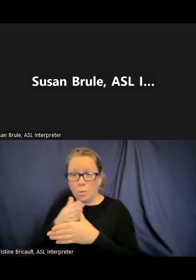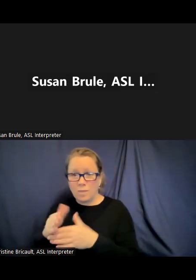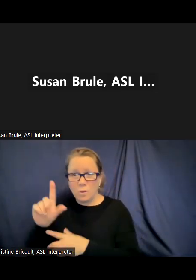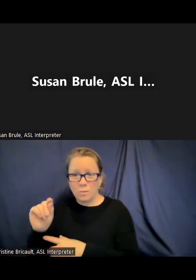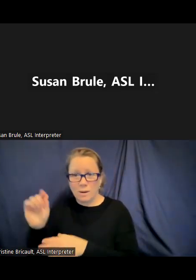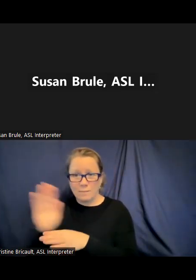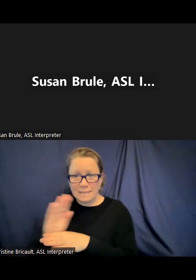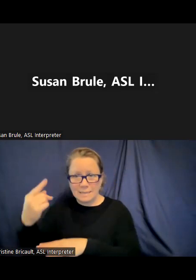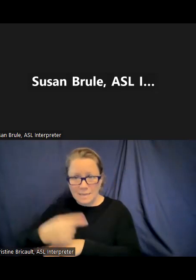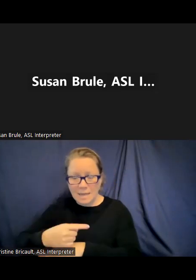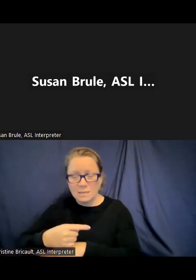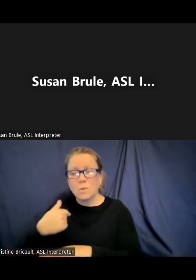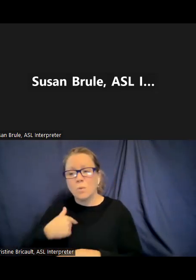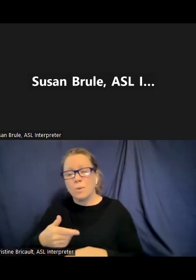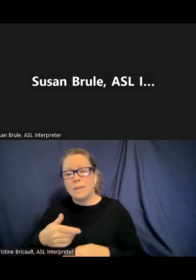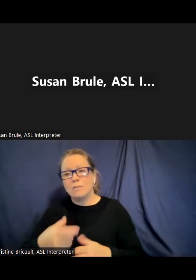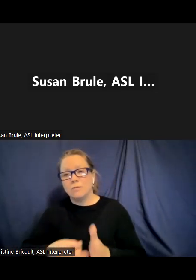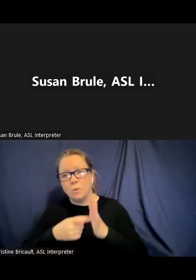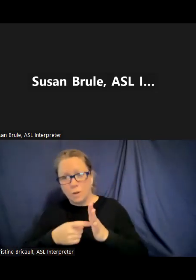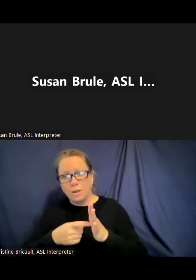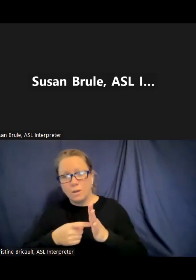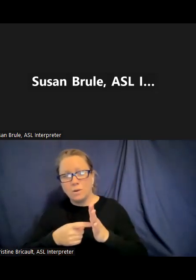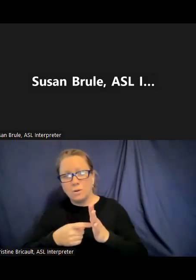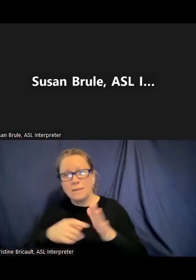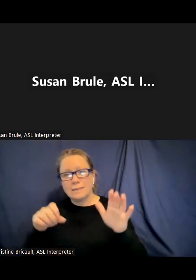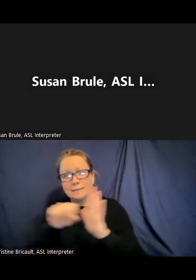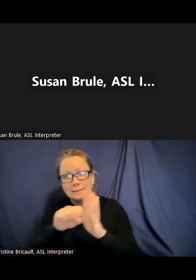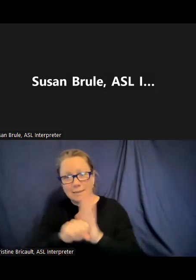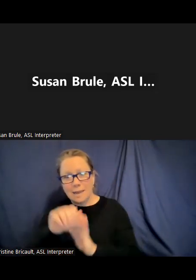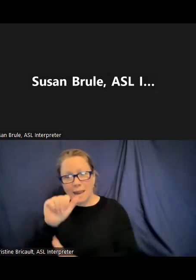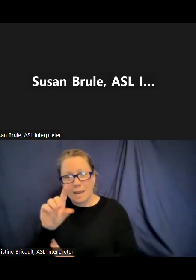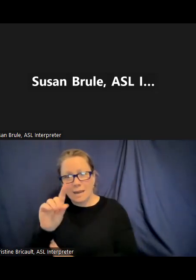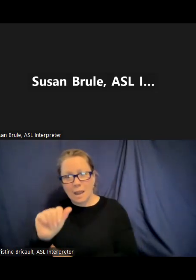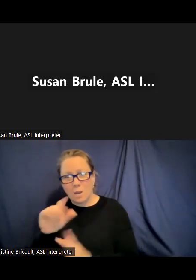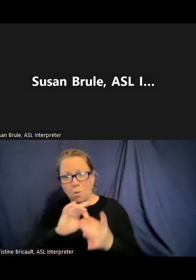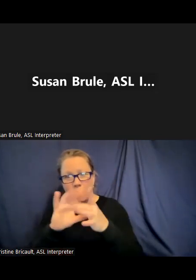we require our state ADA coordinators to update